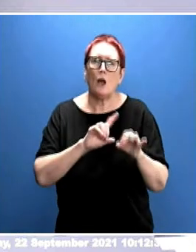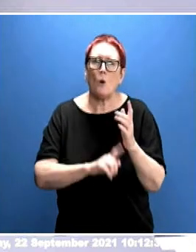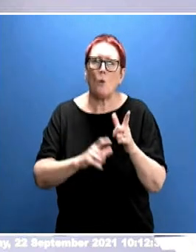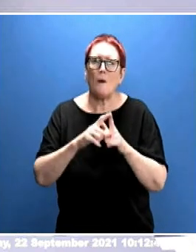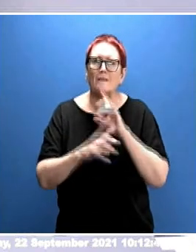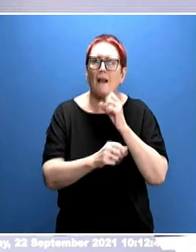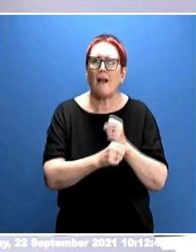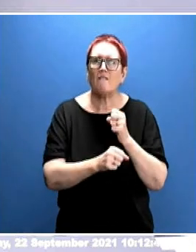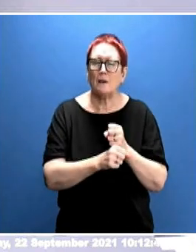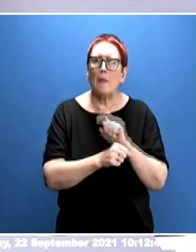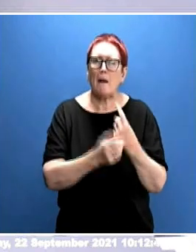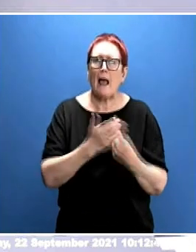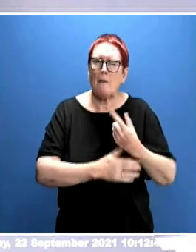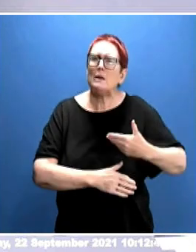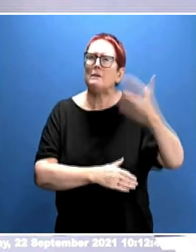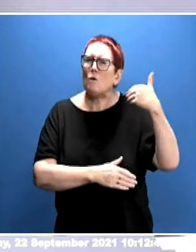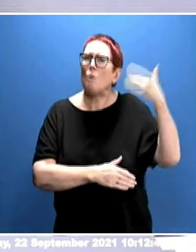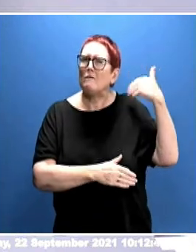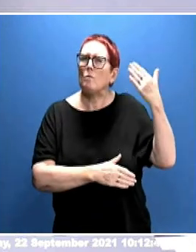this kind of issue arise previously.